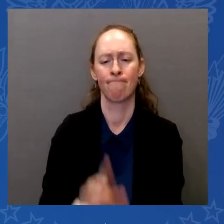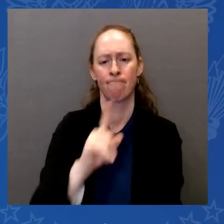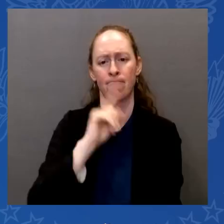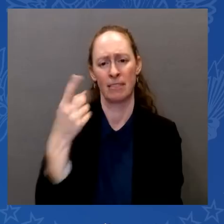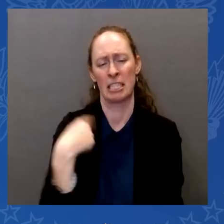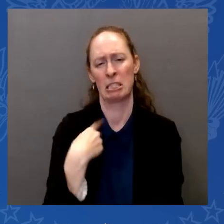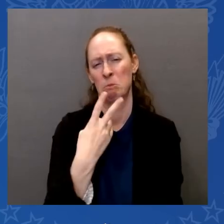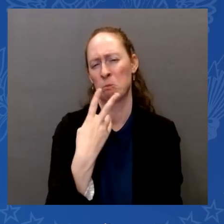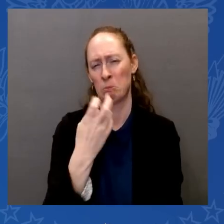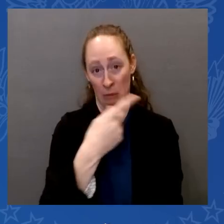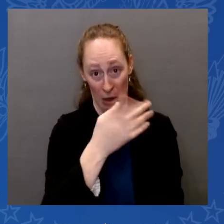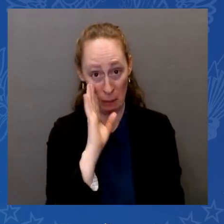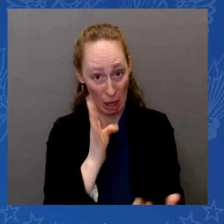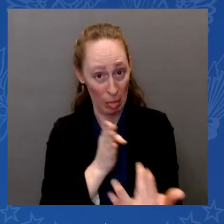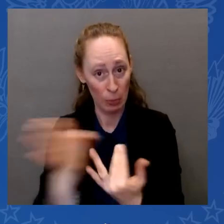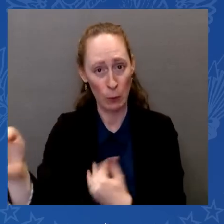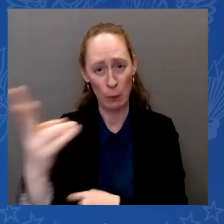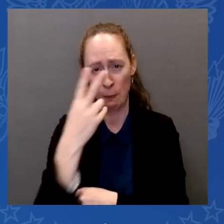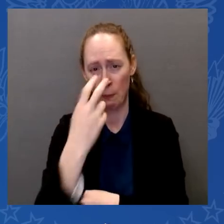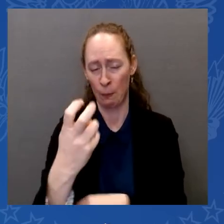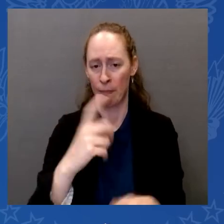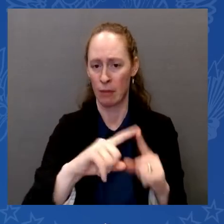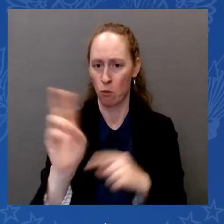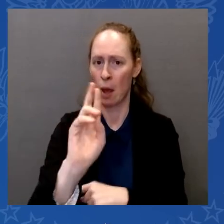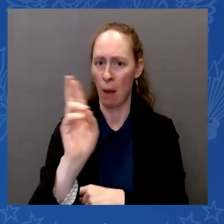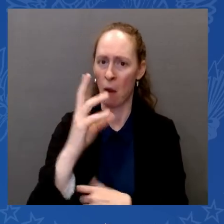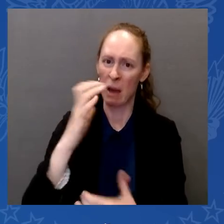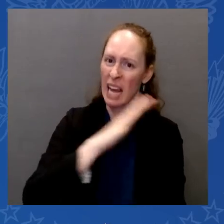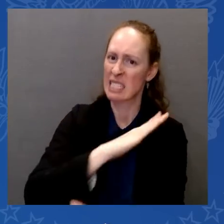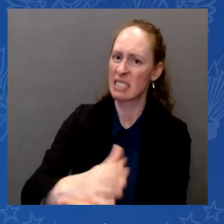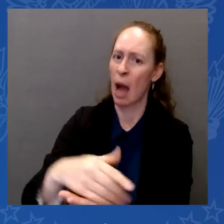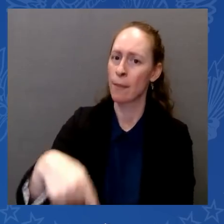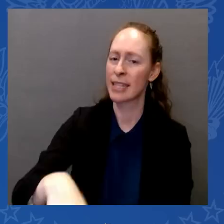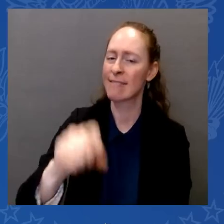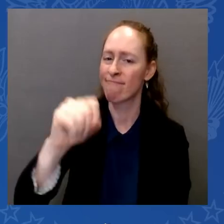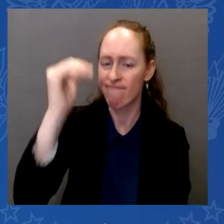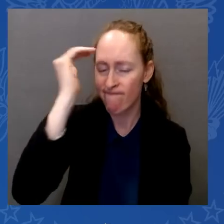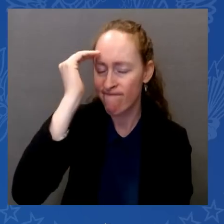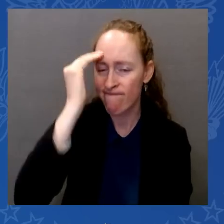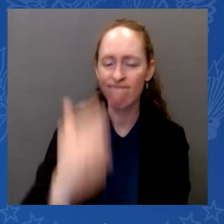Thank you. The Press: How many people have already applied through this beta testing website, do you know?